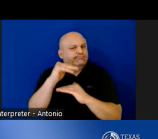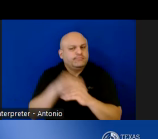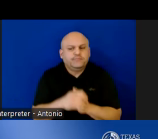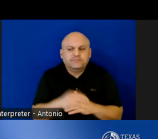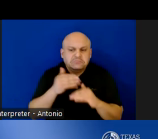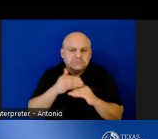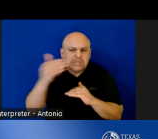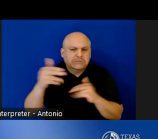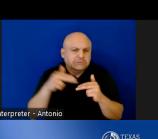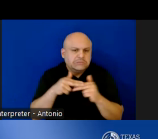Next slide, please.